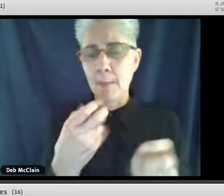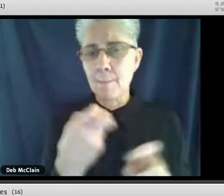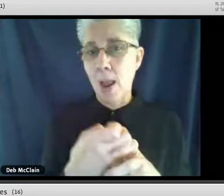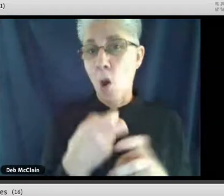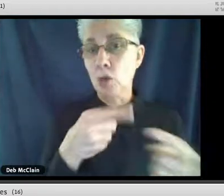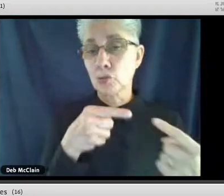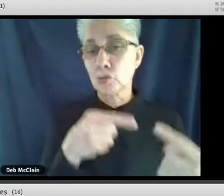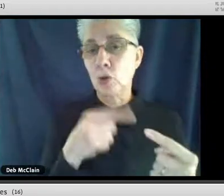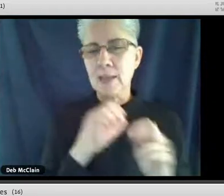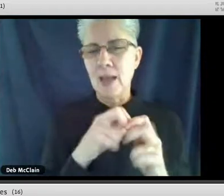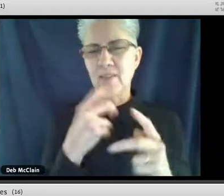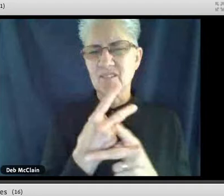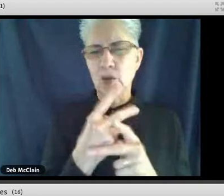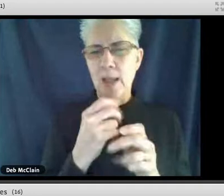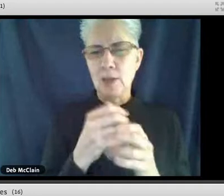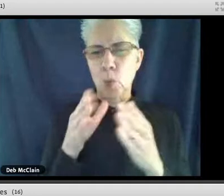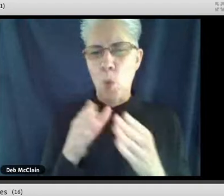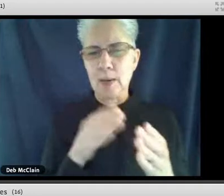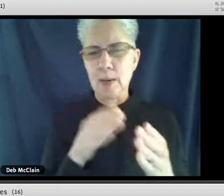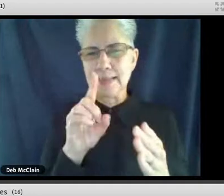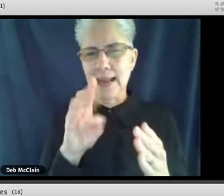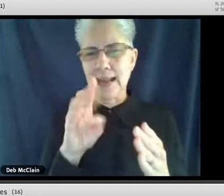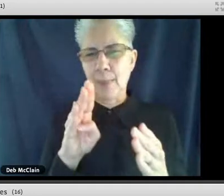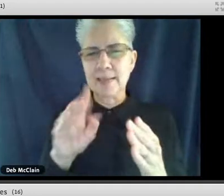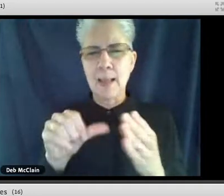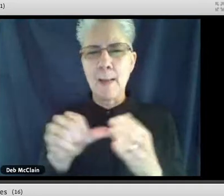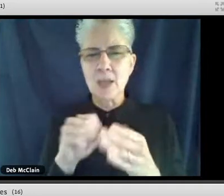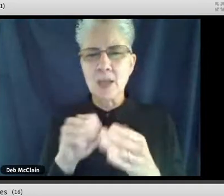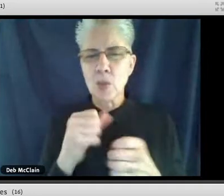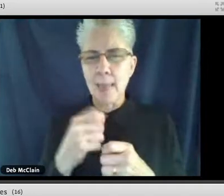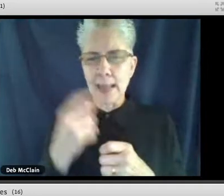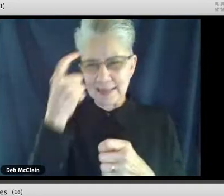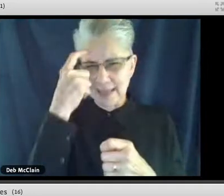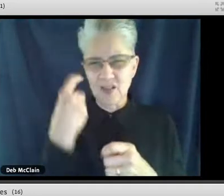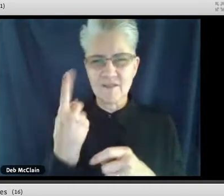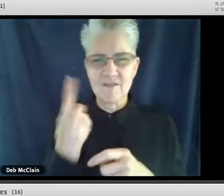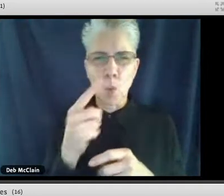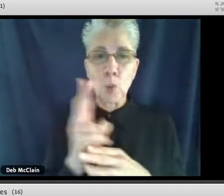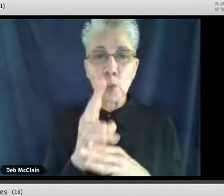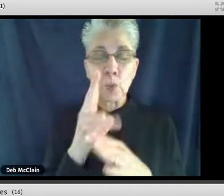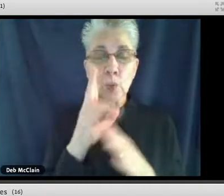is how to figure out how to organize the database page so it makes sense for users. So maybe you're still not really feeling